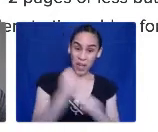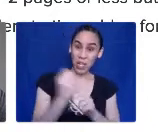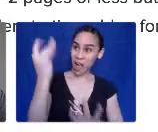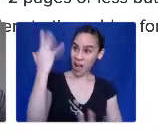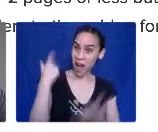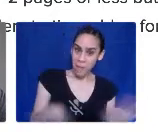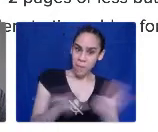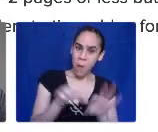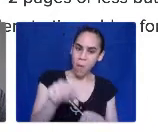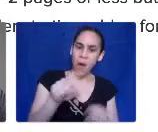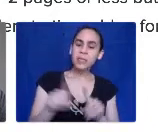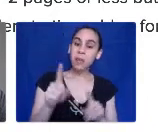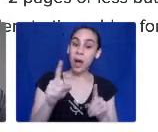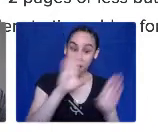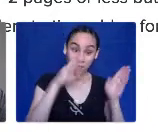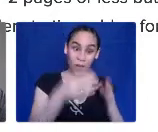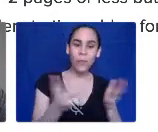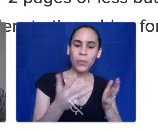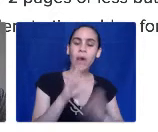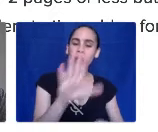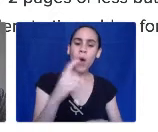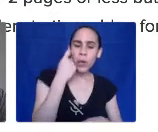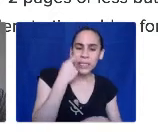but most people care about your recent work so really that's what you want to spend the most time